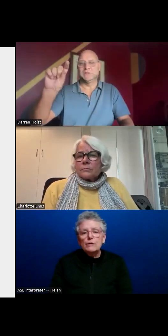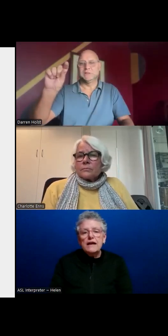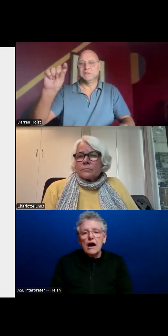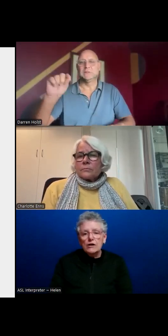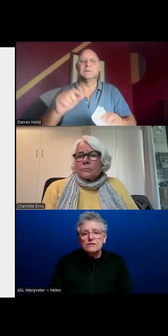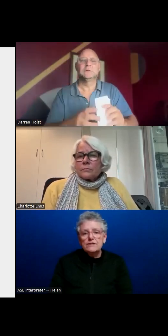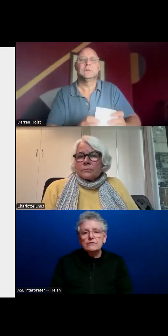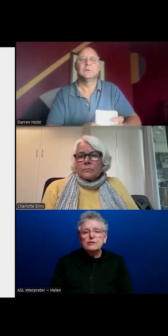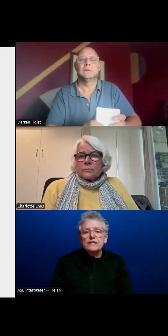And there are 20 cards.